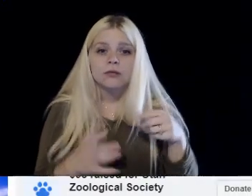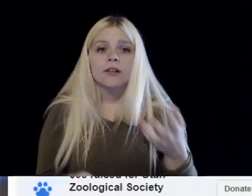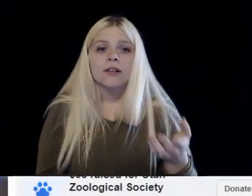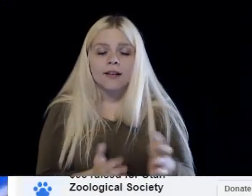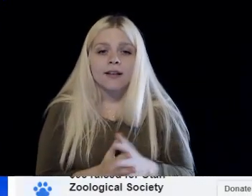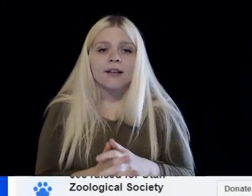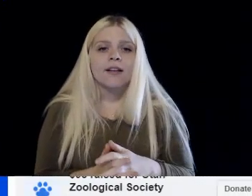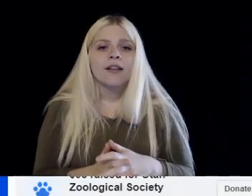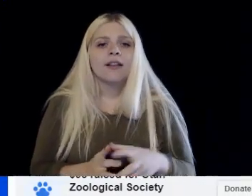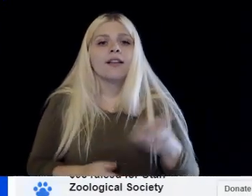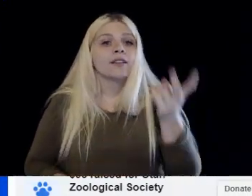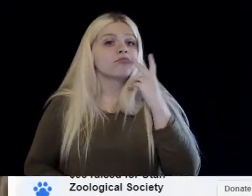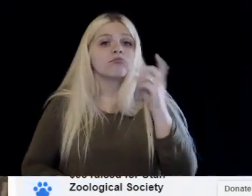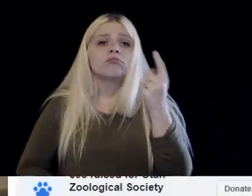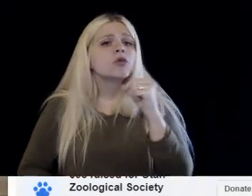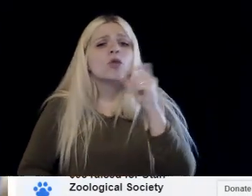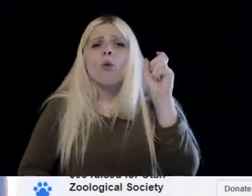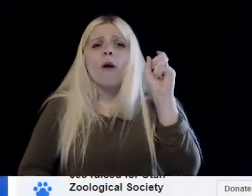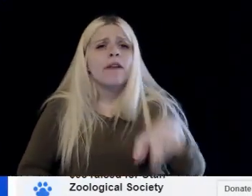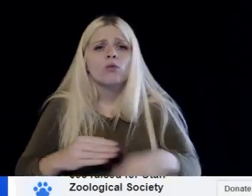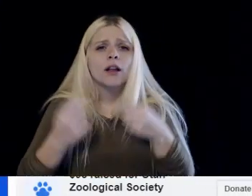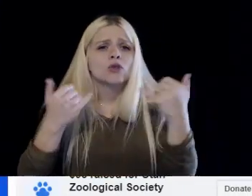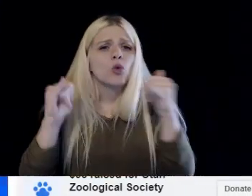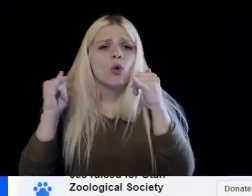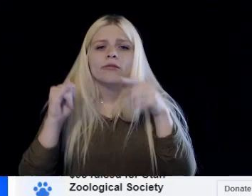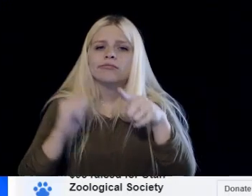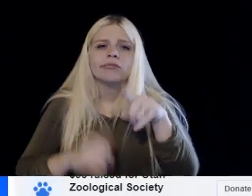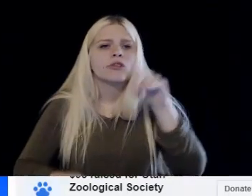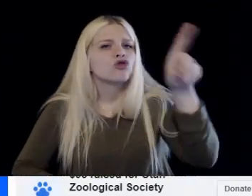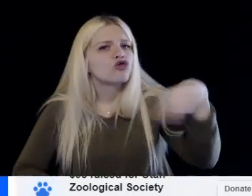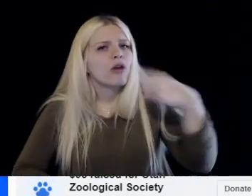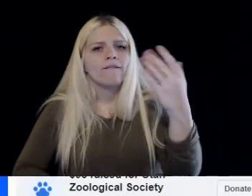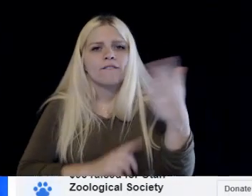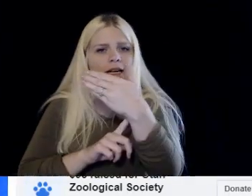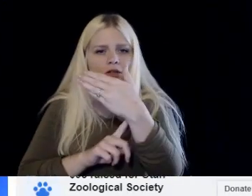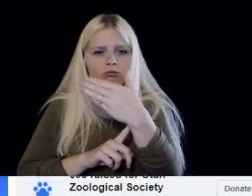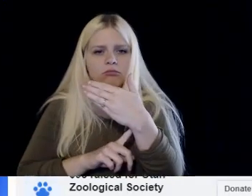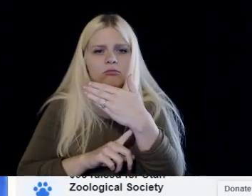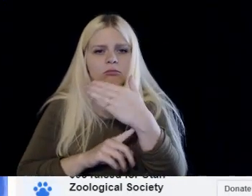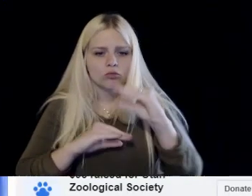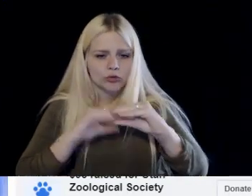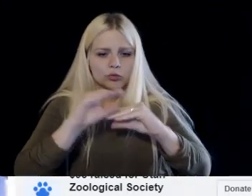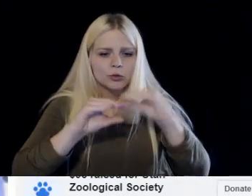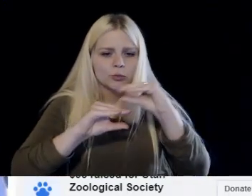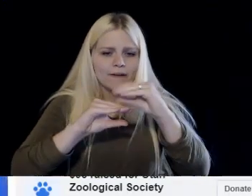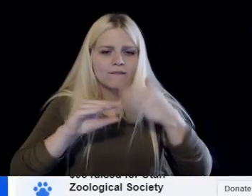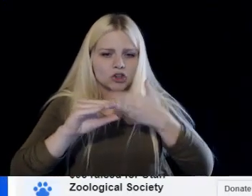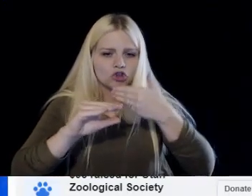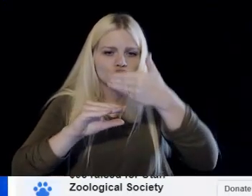don't have to put toys in it, this one is just fish. This has a couple of layers of fish in it. And then- these ones are very big.